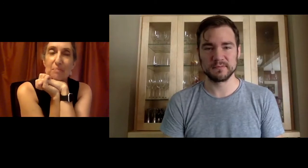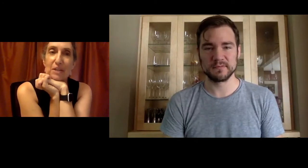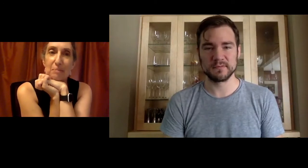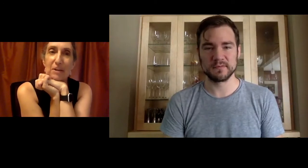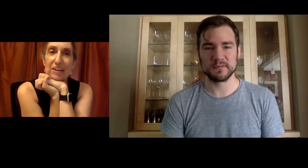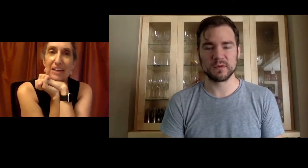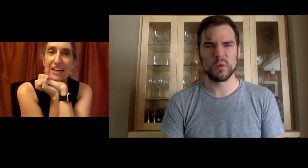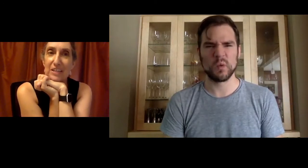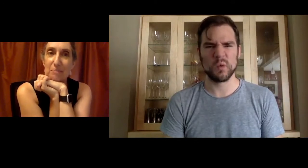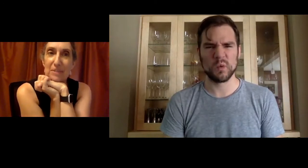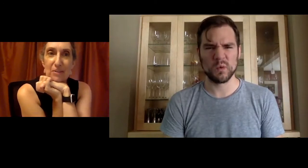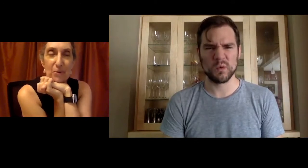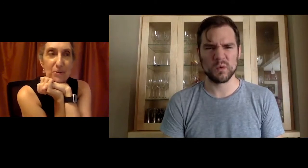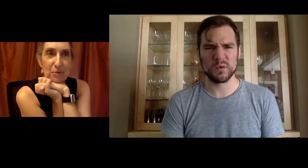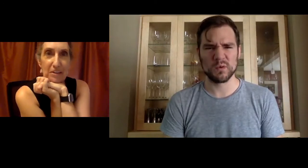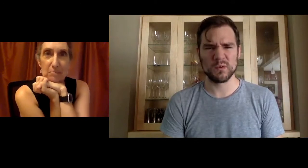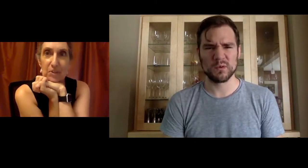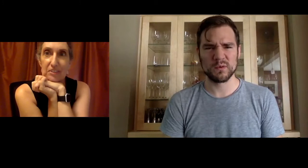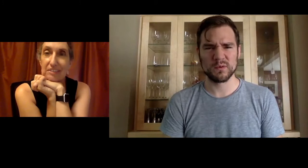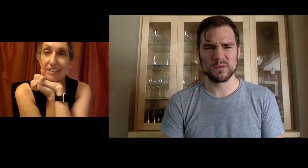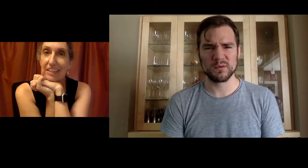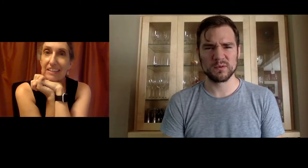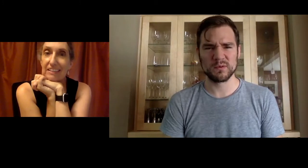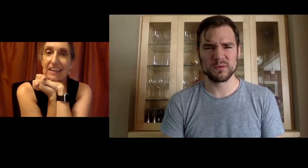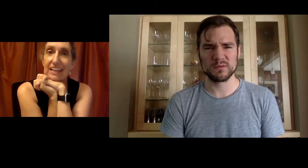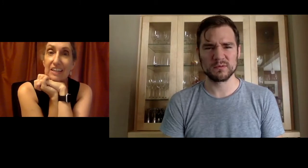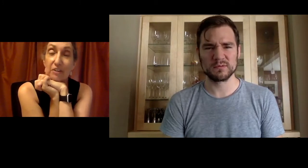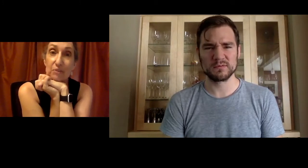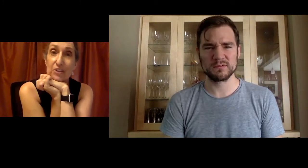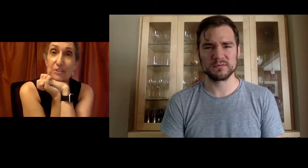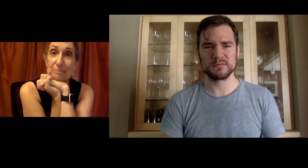Somebody apparently has been going through our neighborhood stealing catalytic converters.